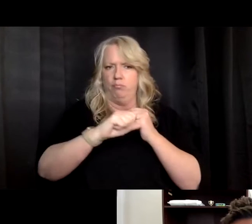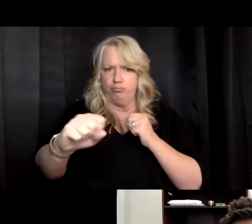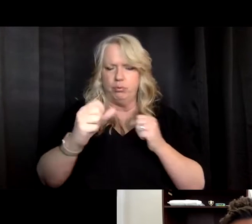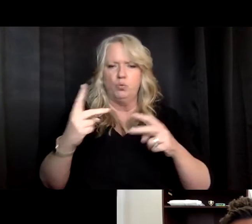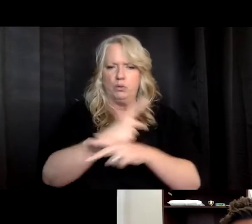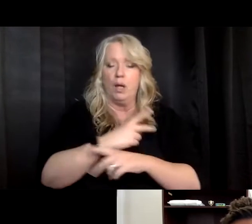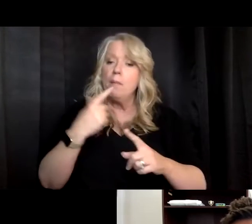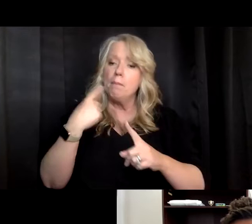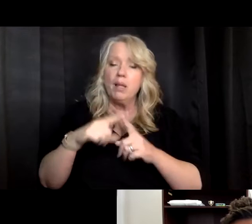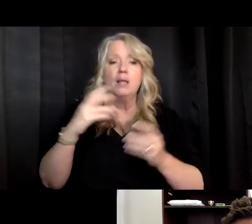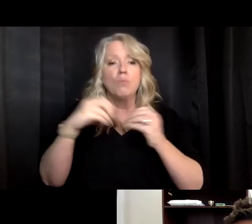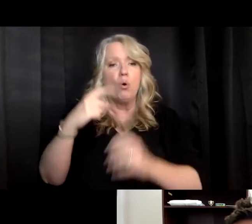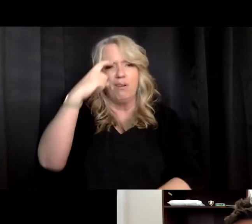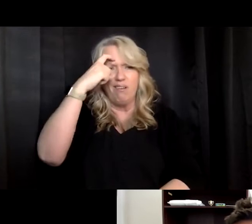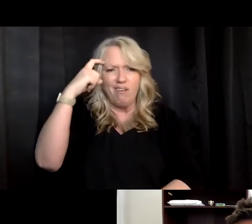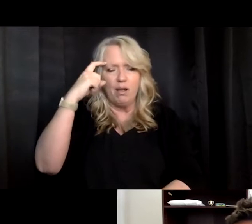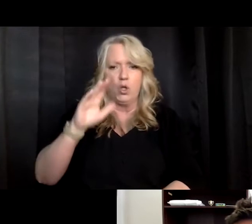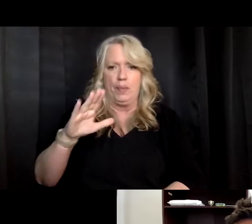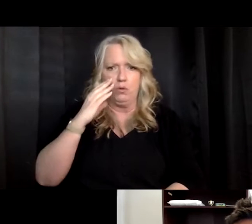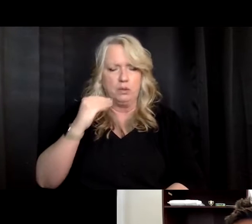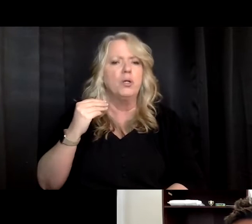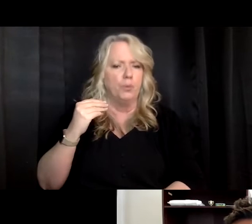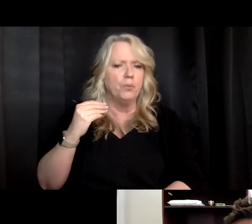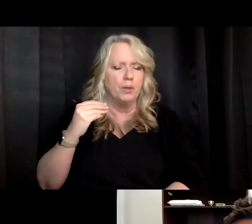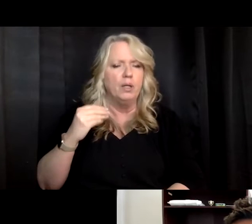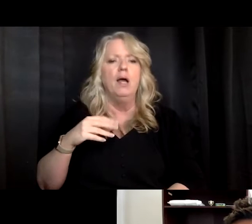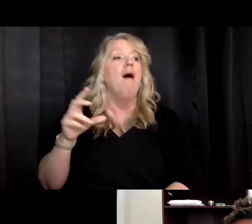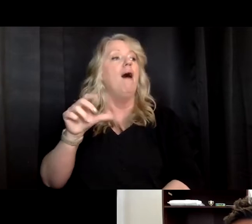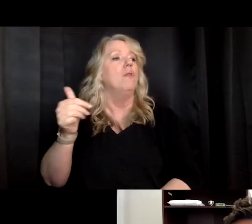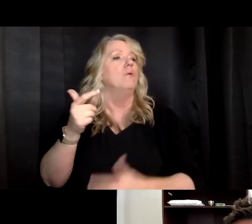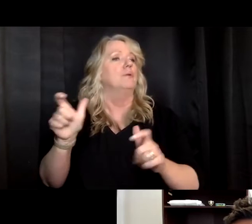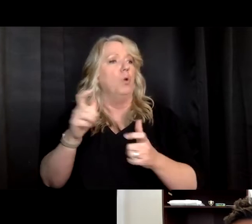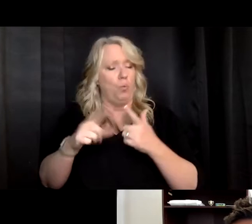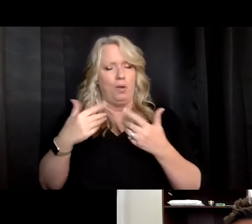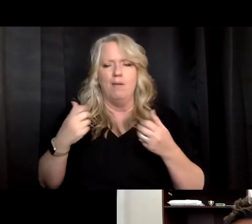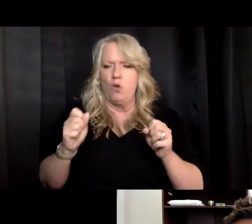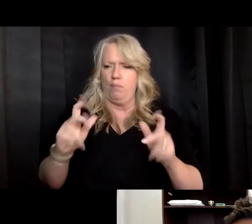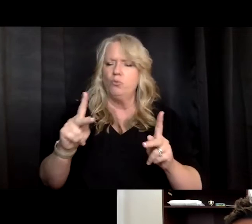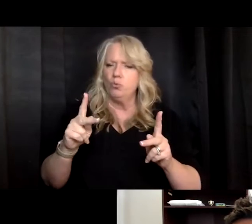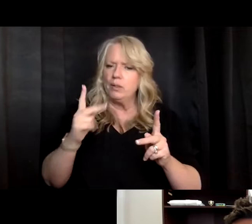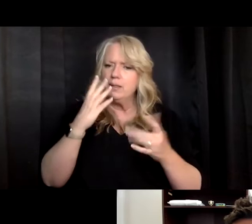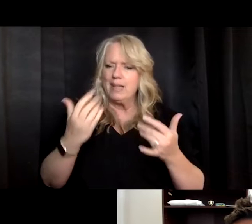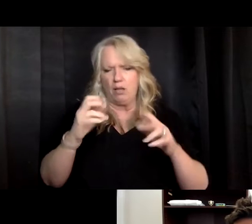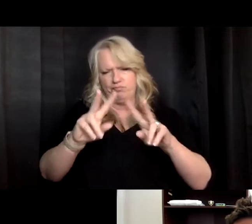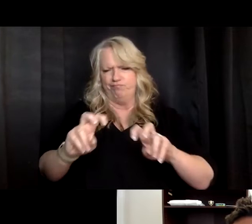THINK YOU WILL SEE, MORE TIME FOR THEIR CRISIS TO RESOLVE . POTENTIALLY MORE TRAUMATIZING EXPERIENCE. ANOTHER